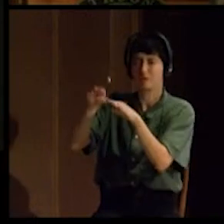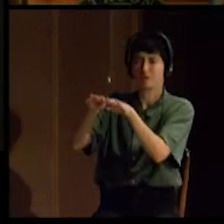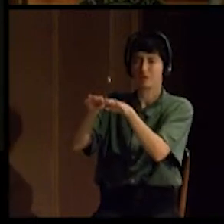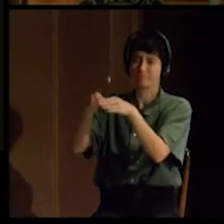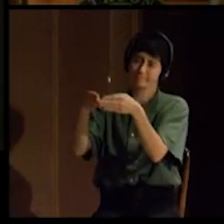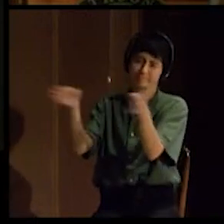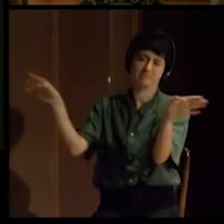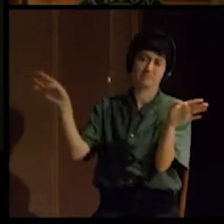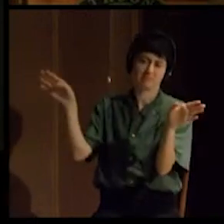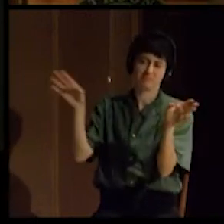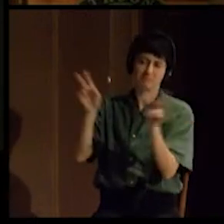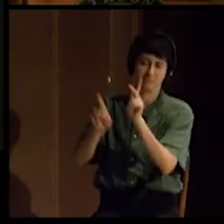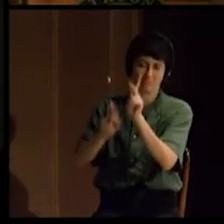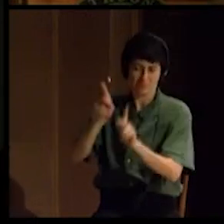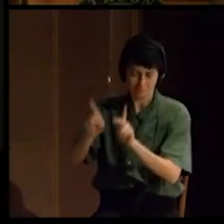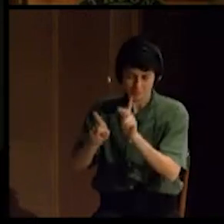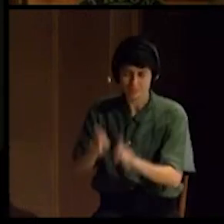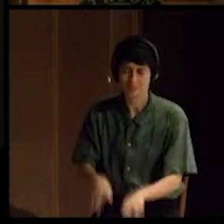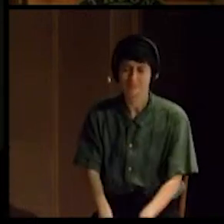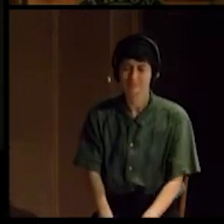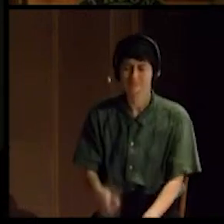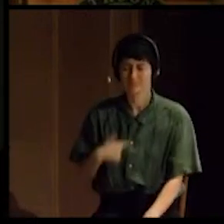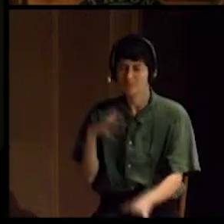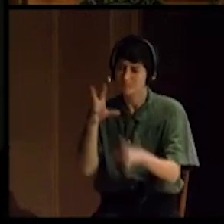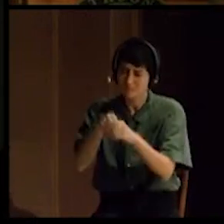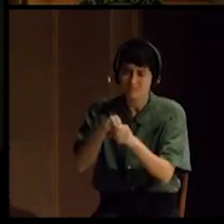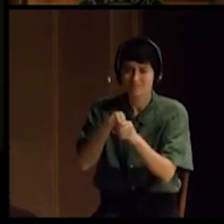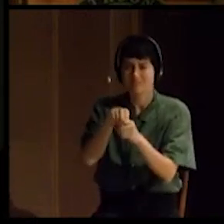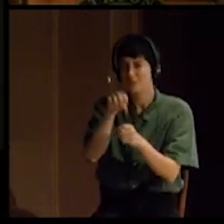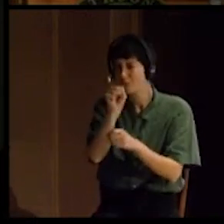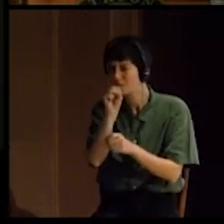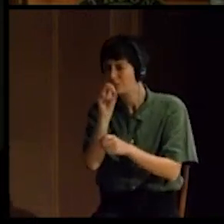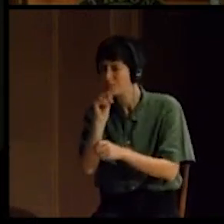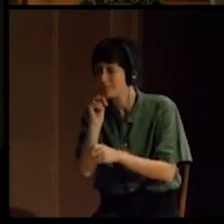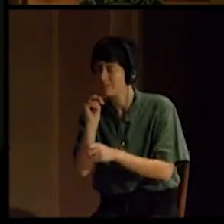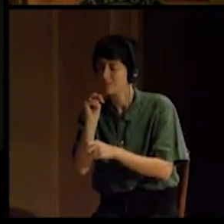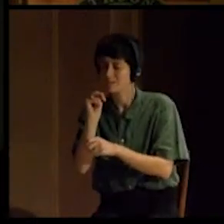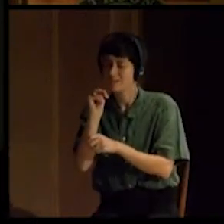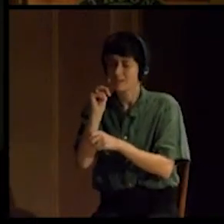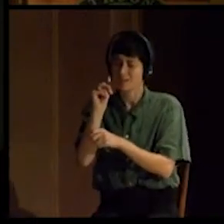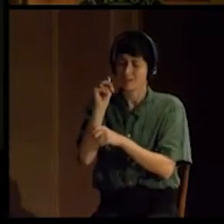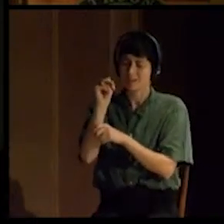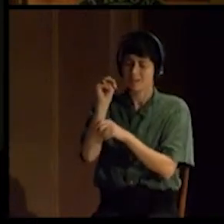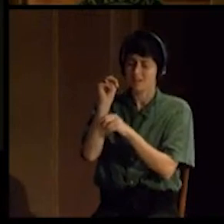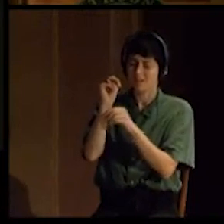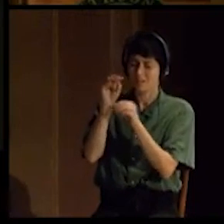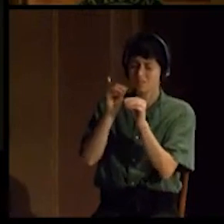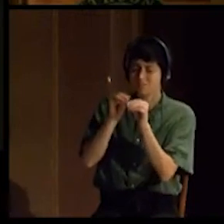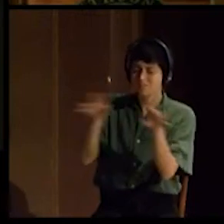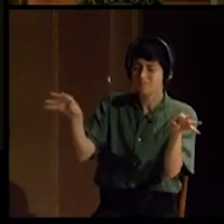I did several Science How? with Maggy Benson. And I think I see several faces here